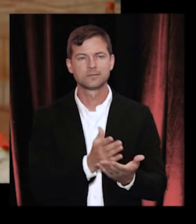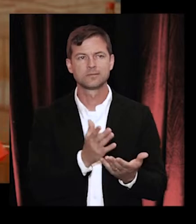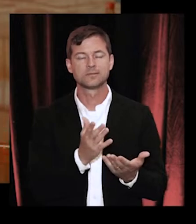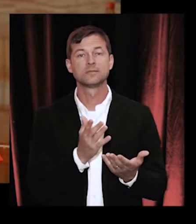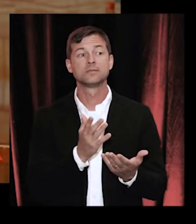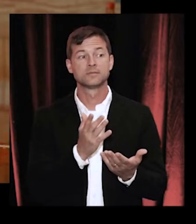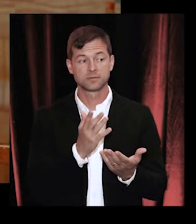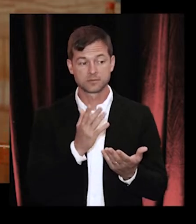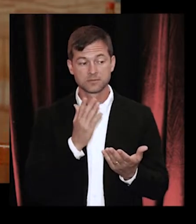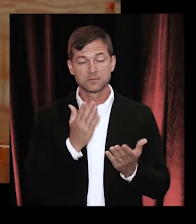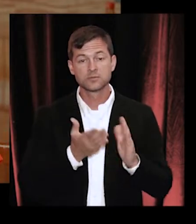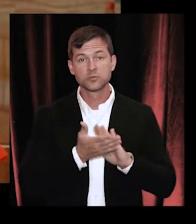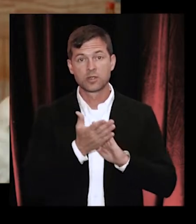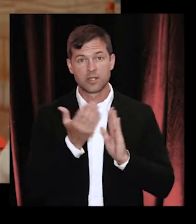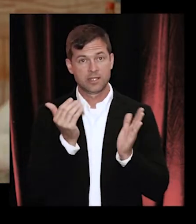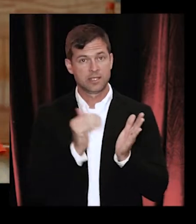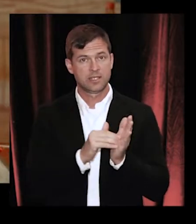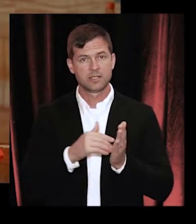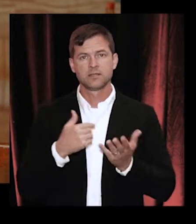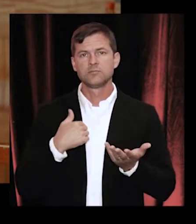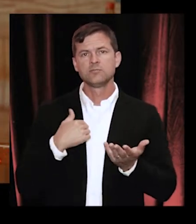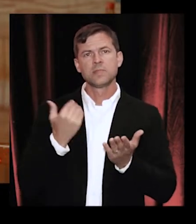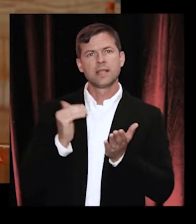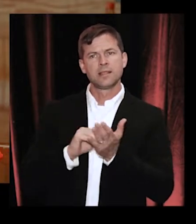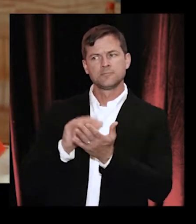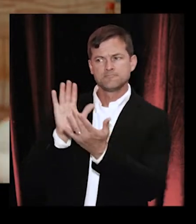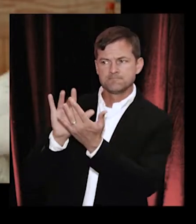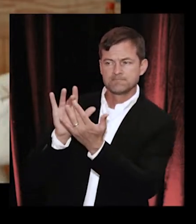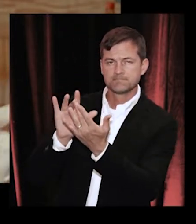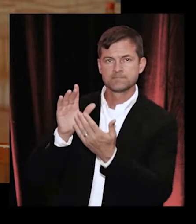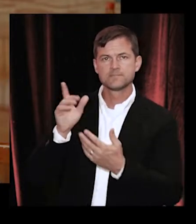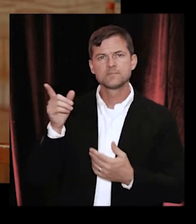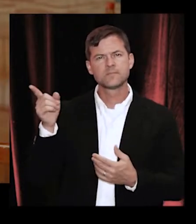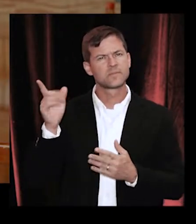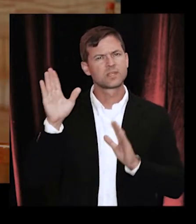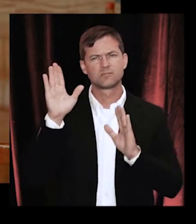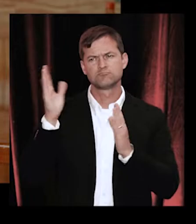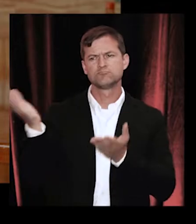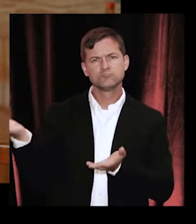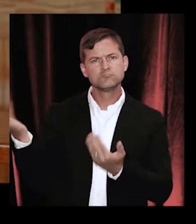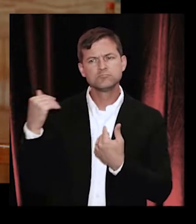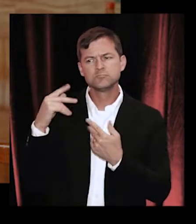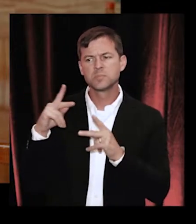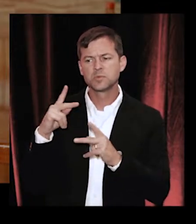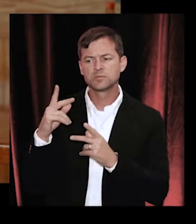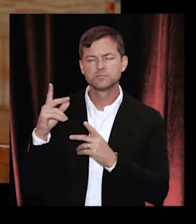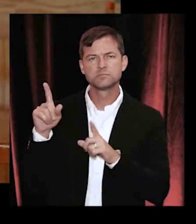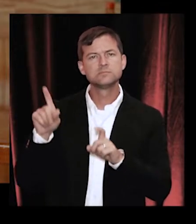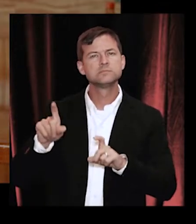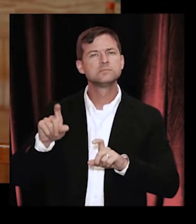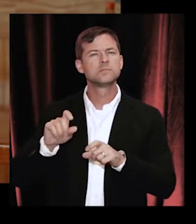we reached out and, you know, there was they would bring people in and kind of do a little work interviews while there, you know, kind of see if it would be a good fit.